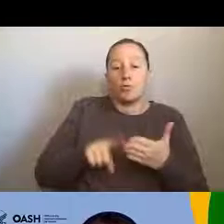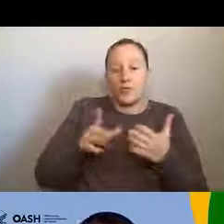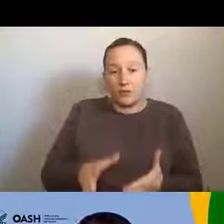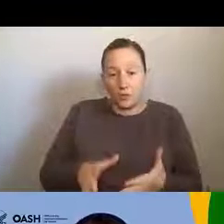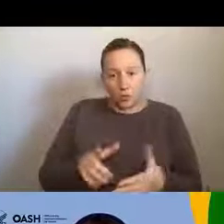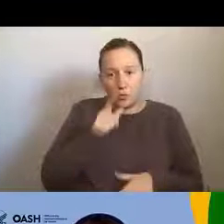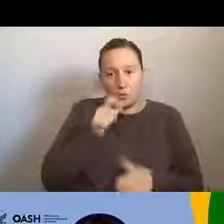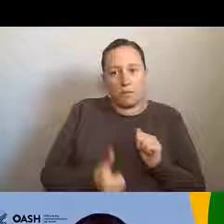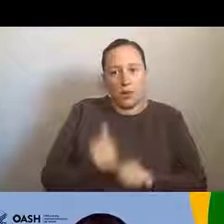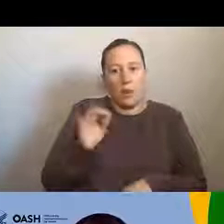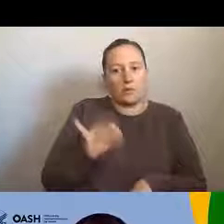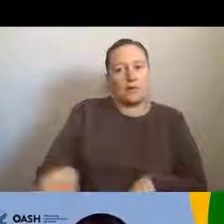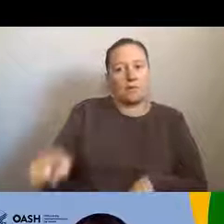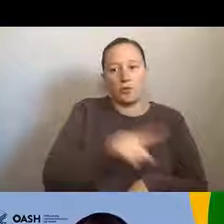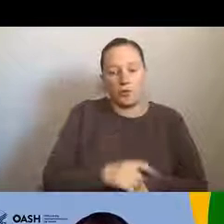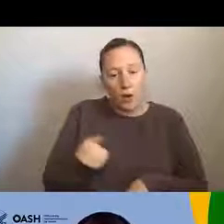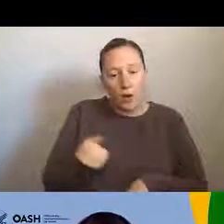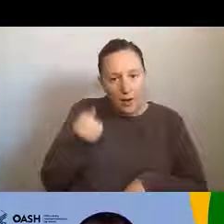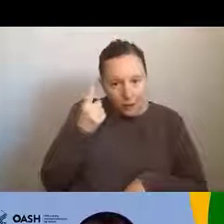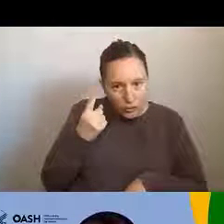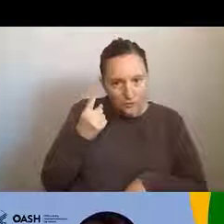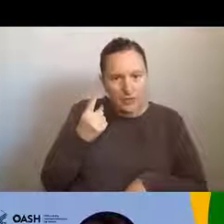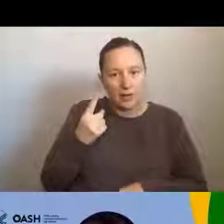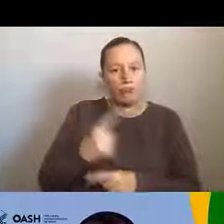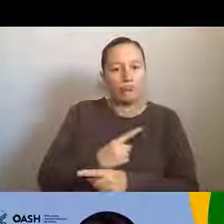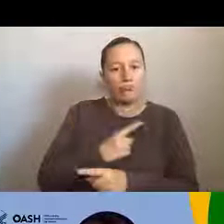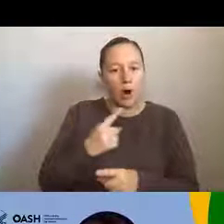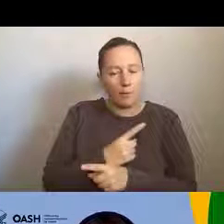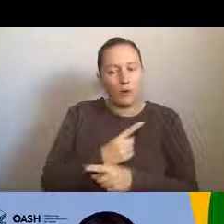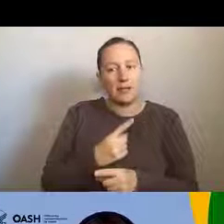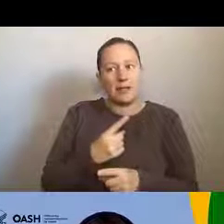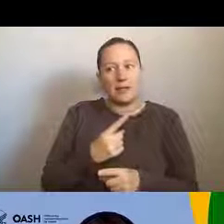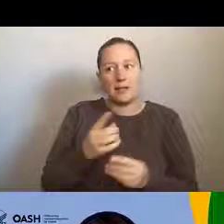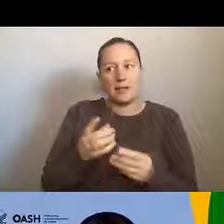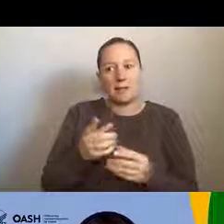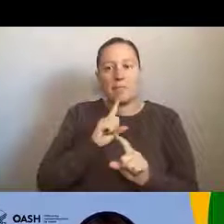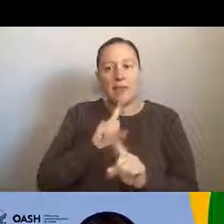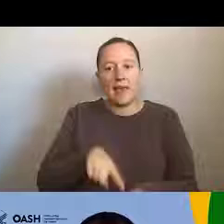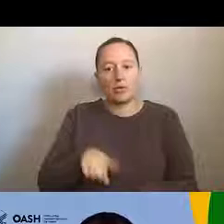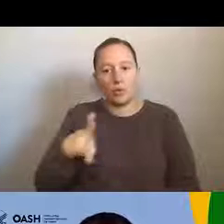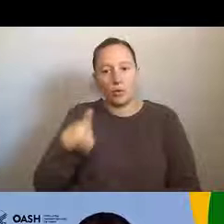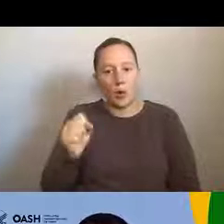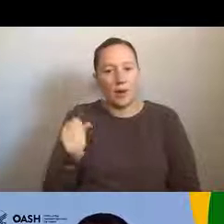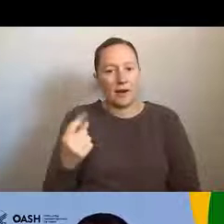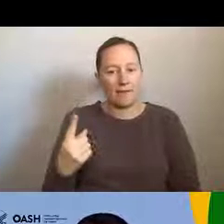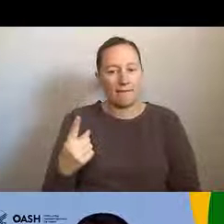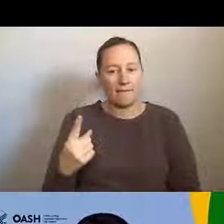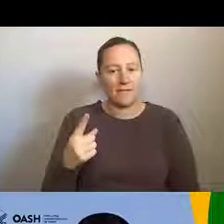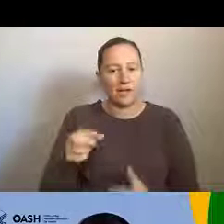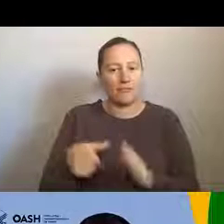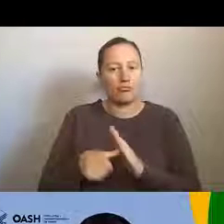understanding and properly addressing the 111 review criteria is key to providing a research proposal